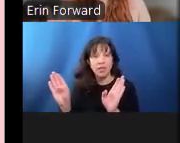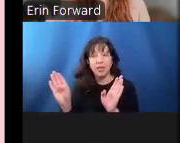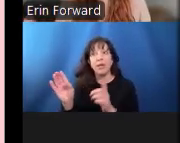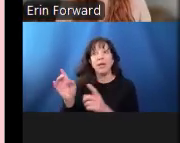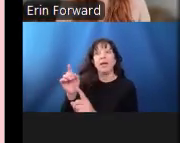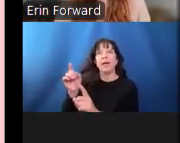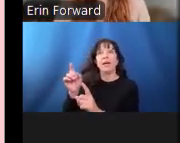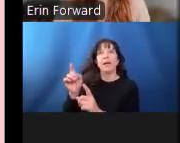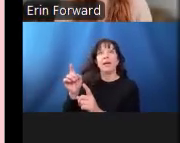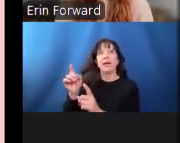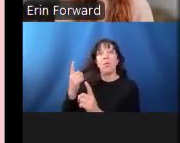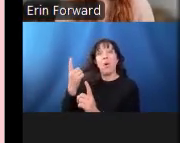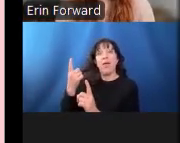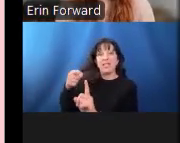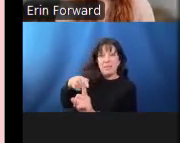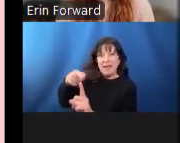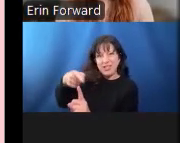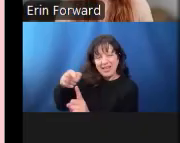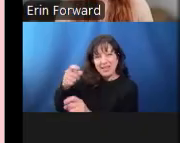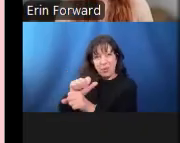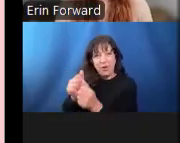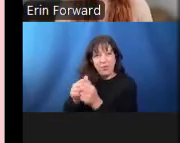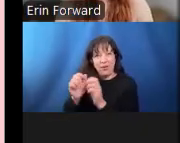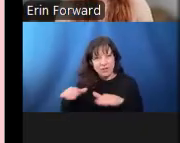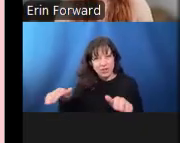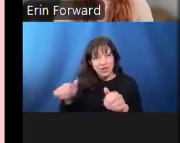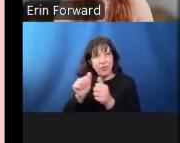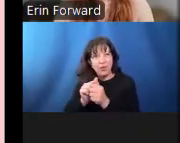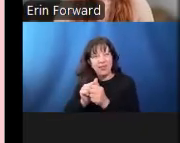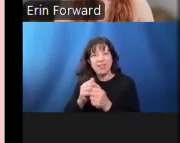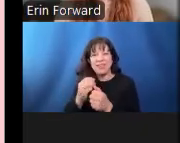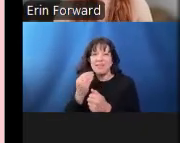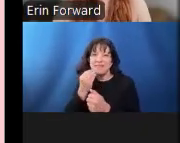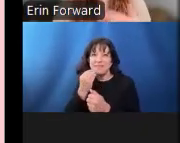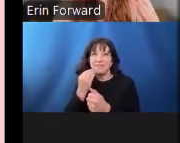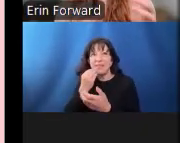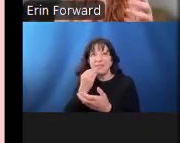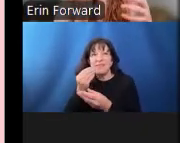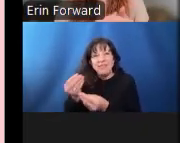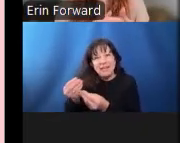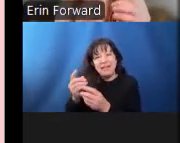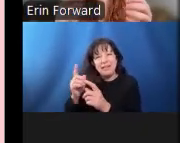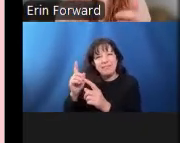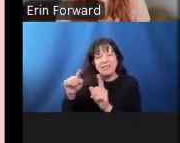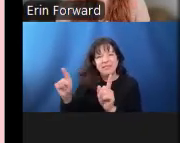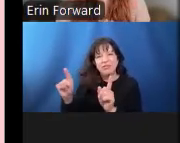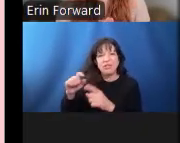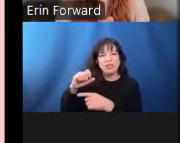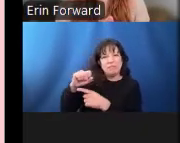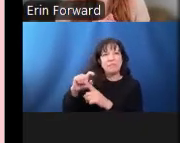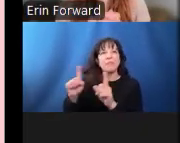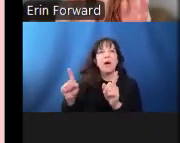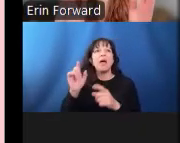specializes in working with children that have feeding differences. But arfid is a mental health diagnosis. Talk